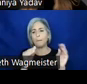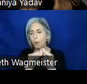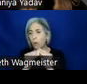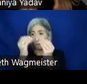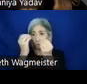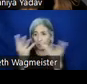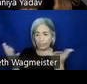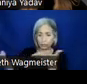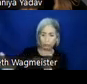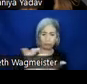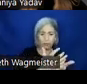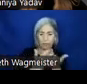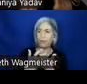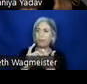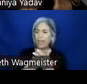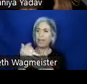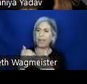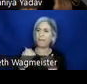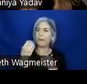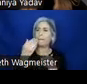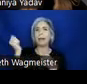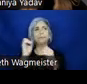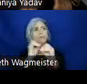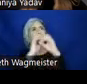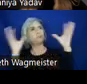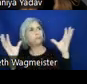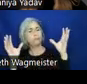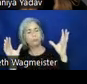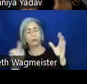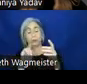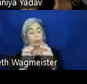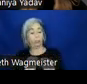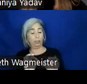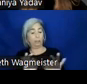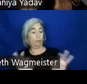gathered. What is important to remember, it is that personas are behavior model,